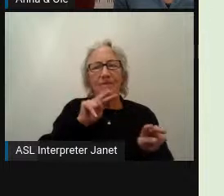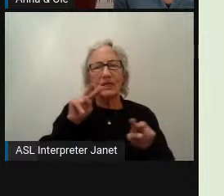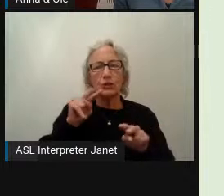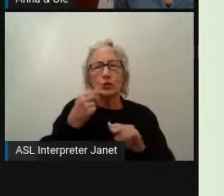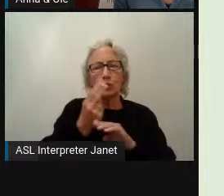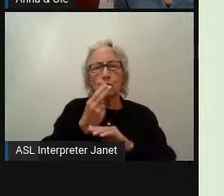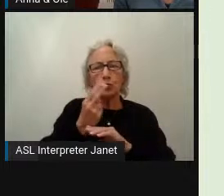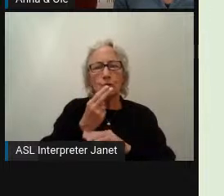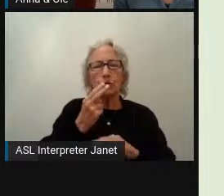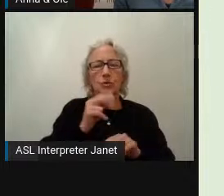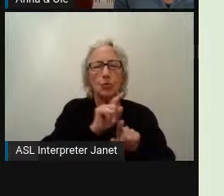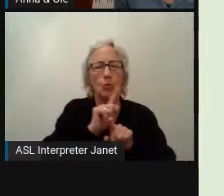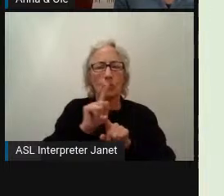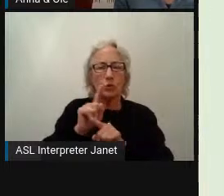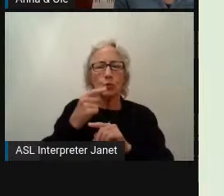Low vision users we test